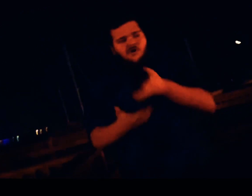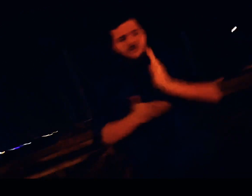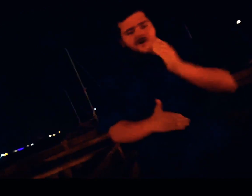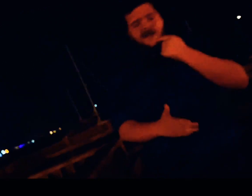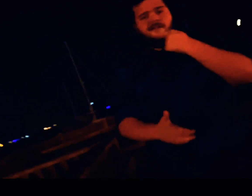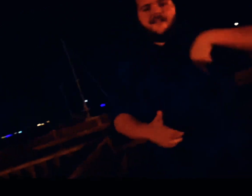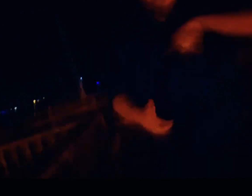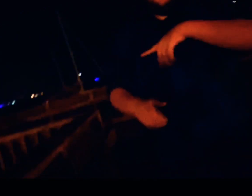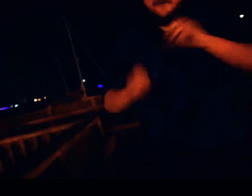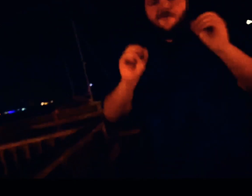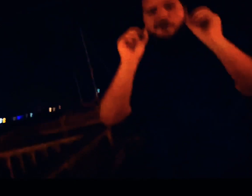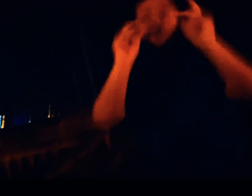tell me we're okay